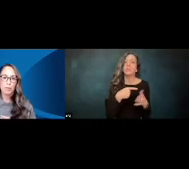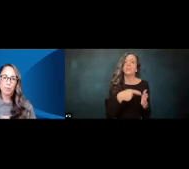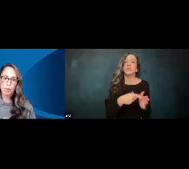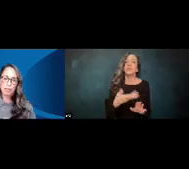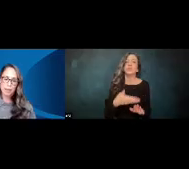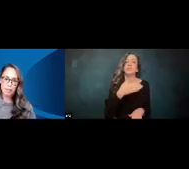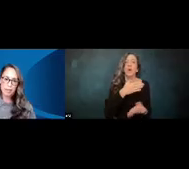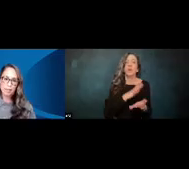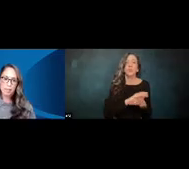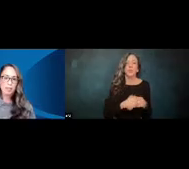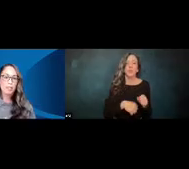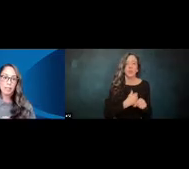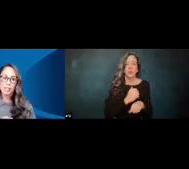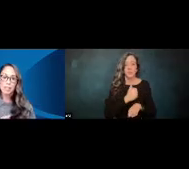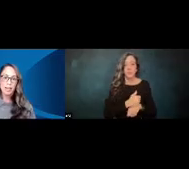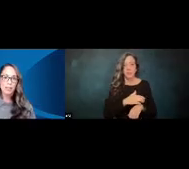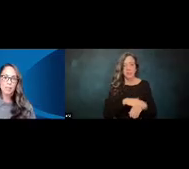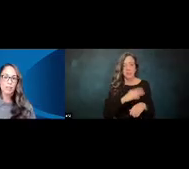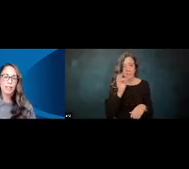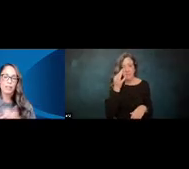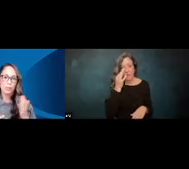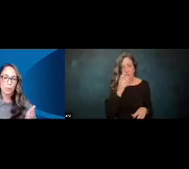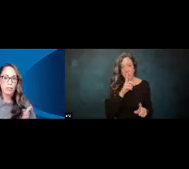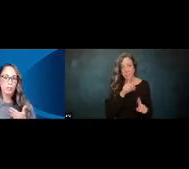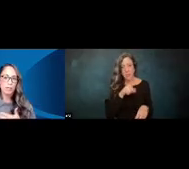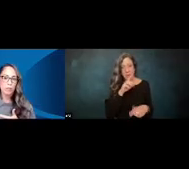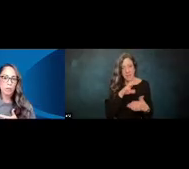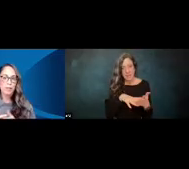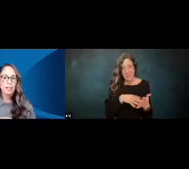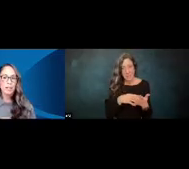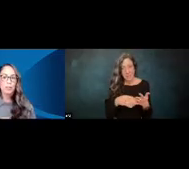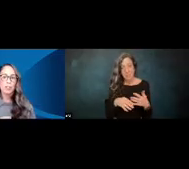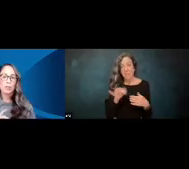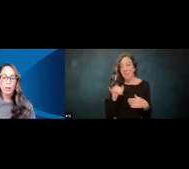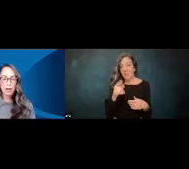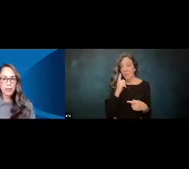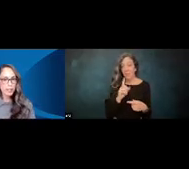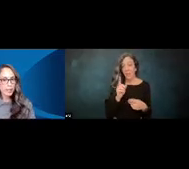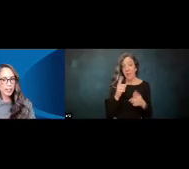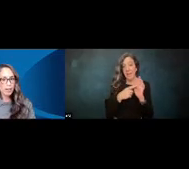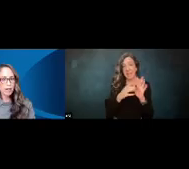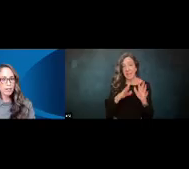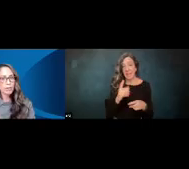federal reporting timelines. This is the case for indicators 1, 2, and 4, which use prior year data,